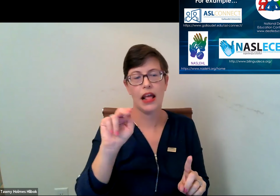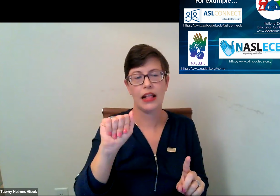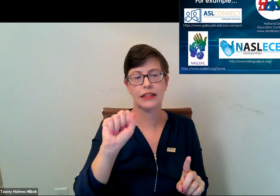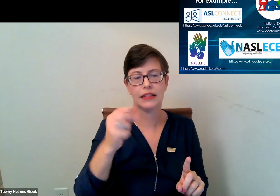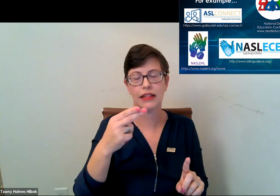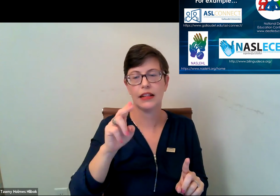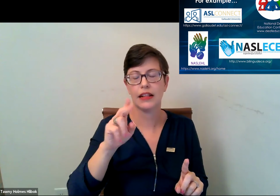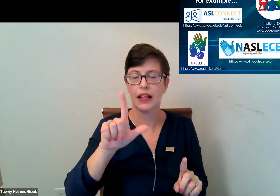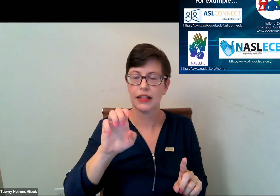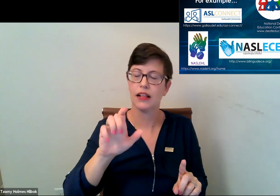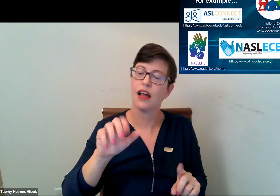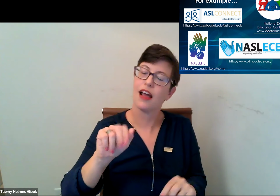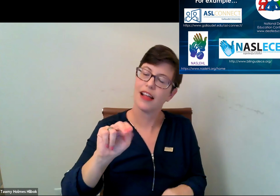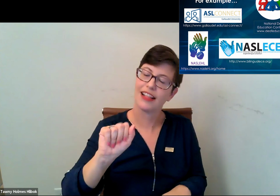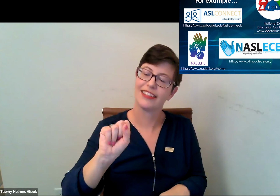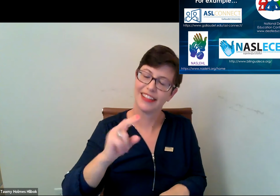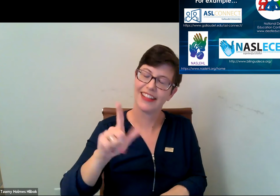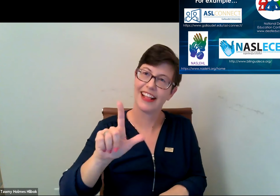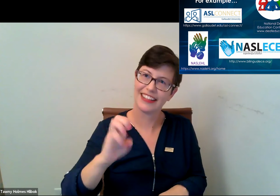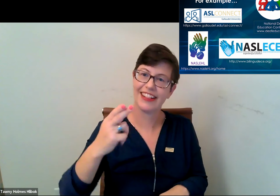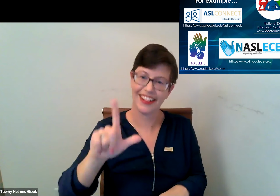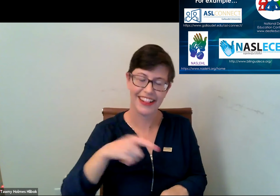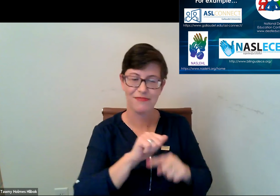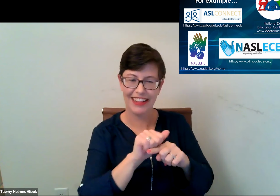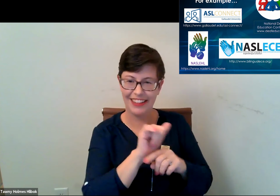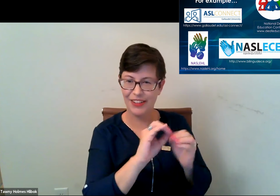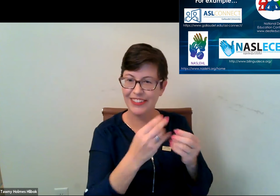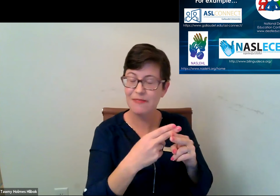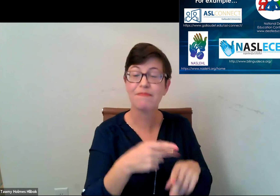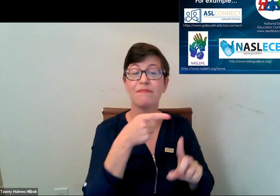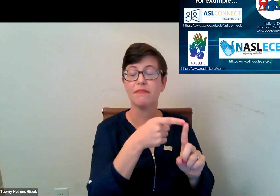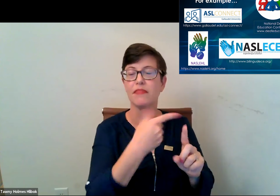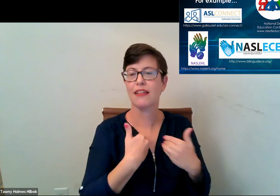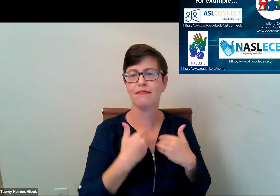the bottom of the slide are tremendous resources, we also have that an asl etc.